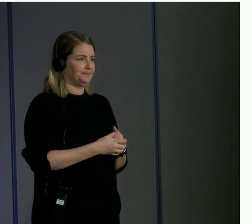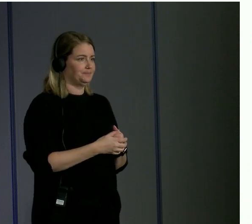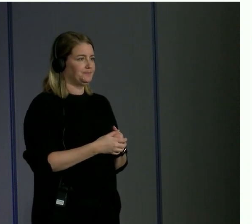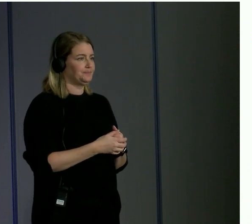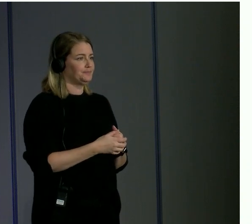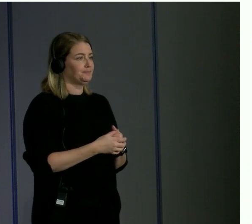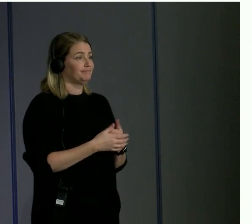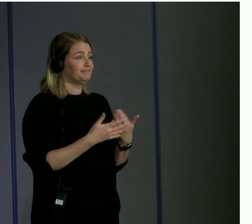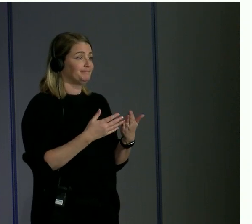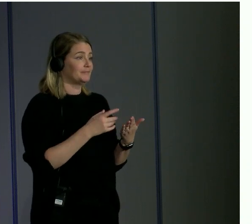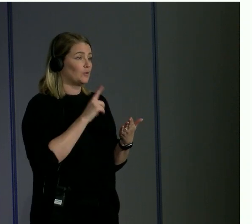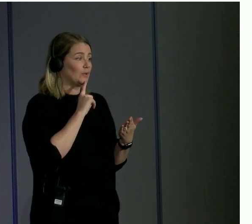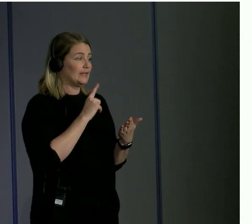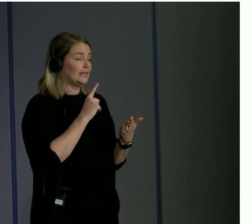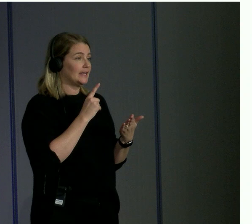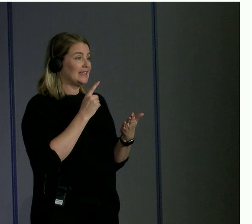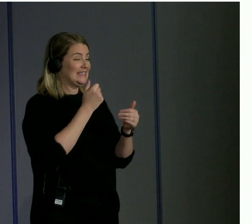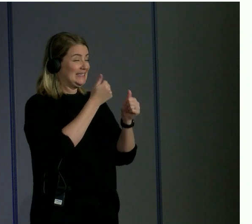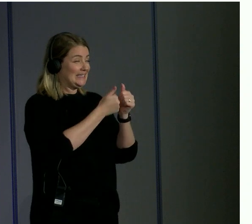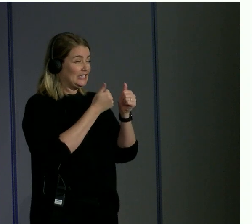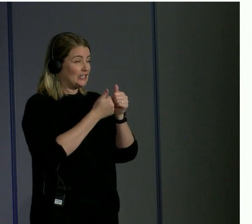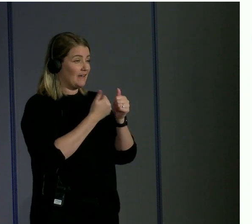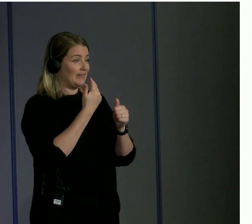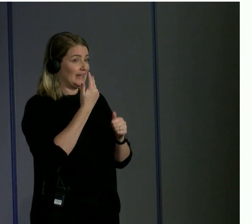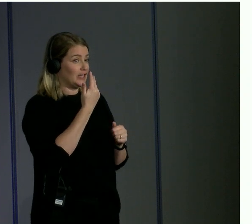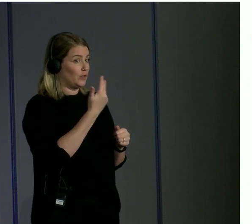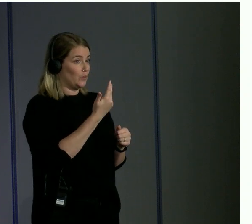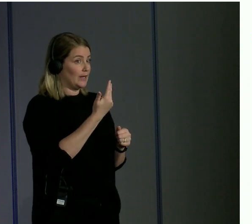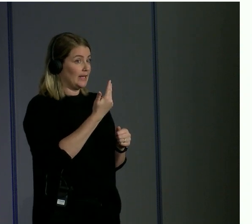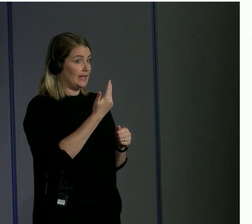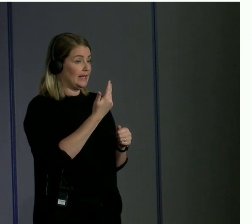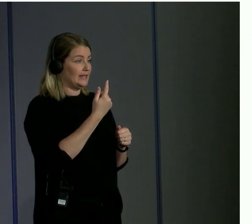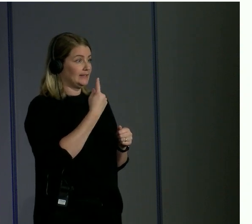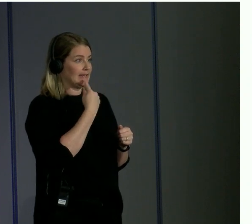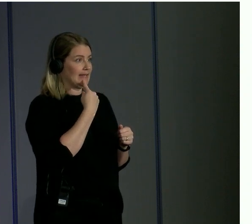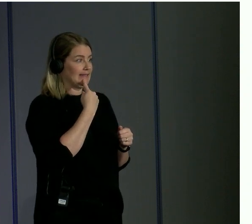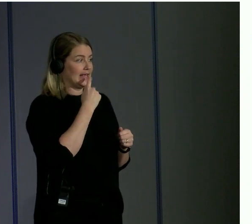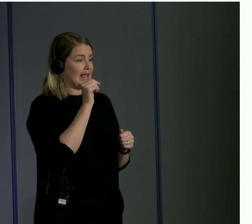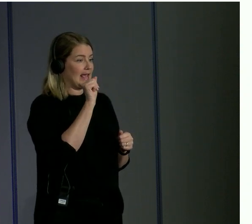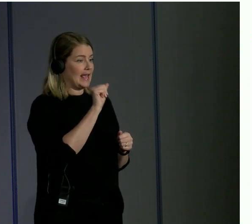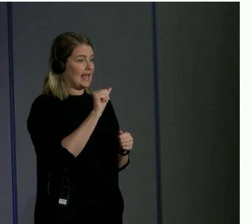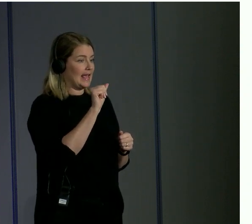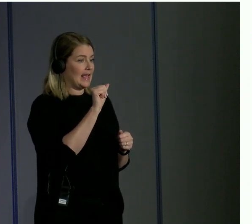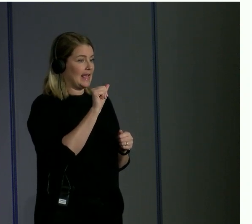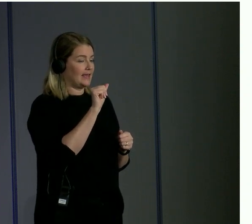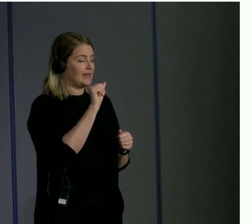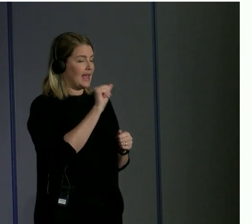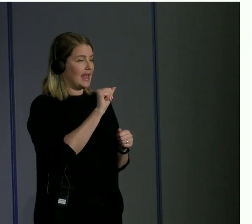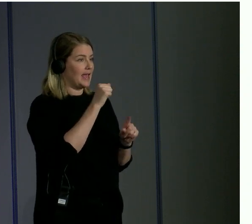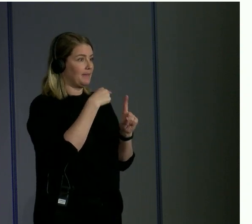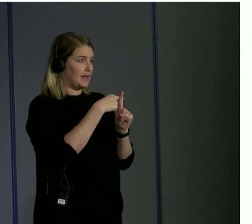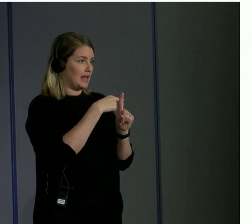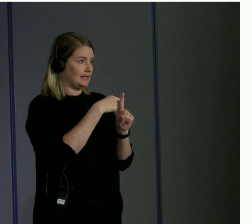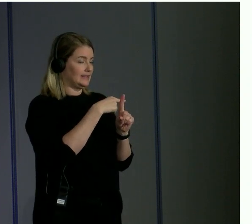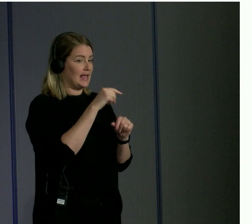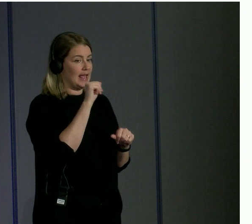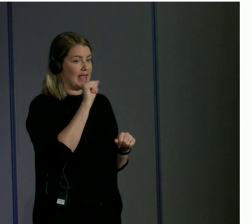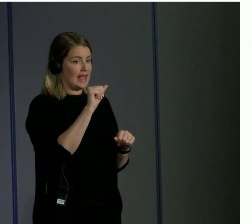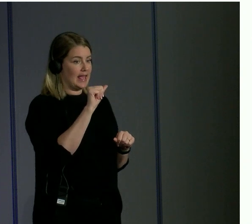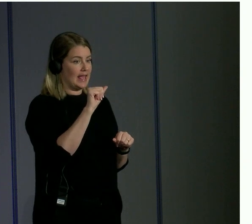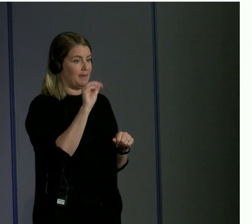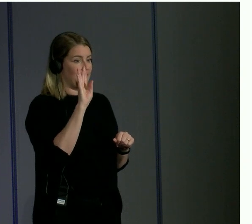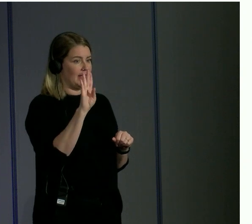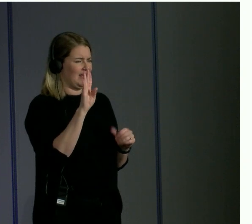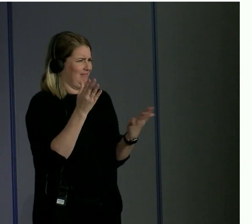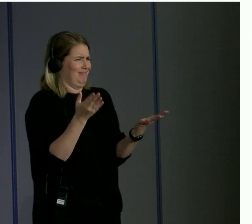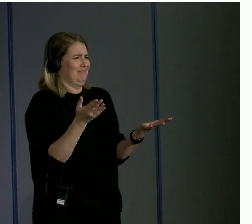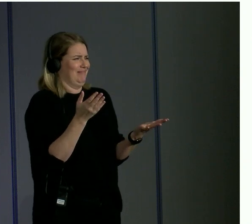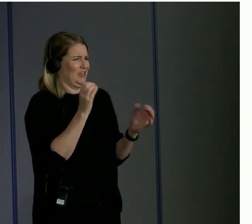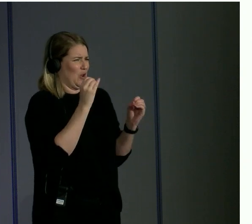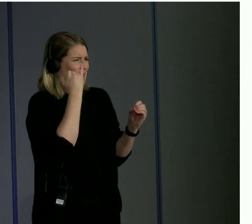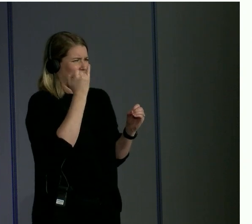In fact, each of these three just say A, or A+, A, and B. I have to know what A, A+,